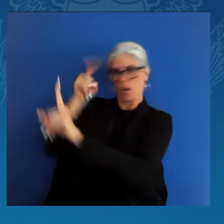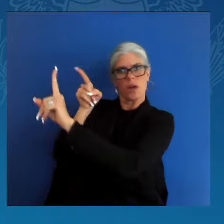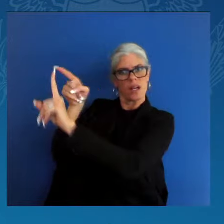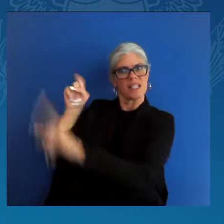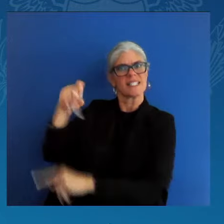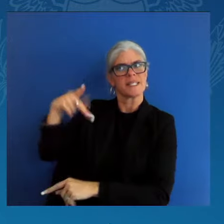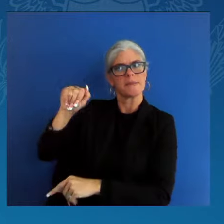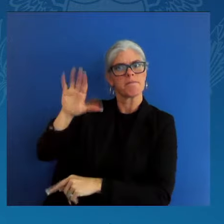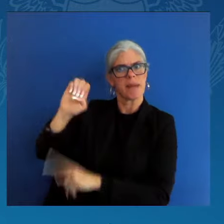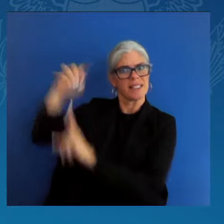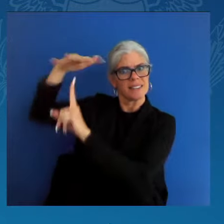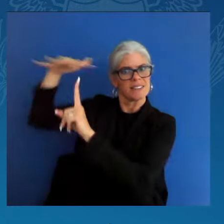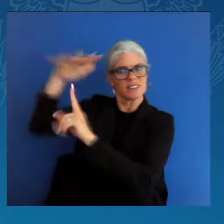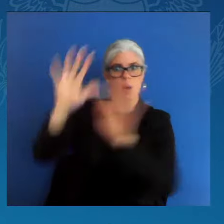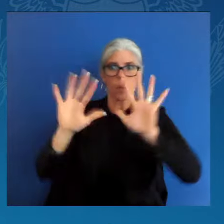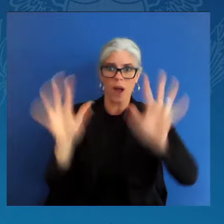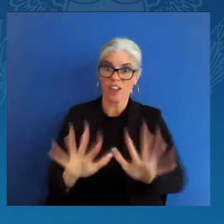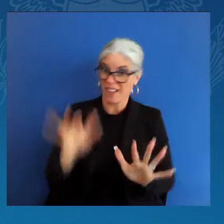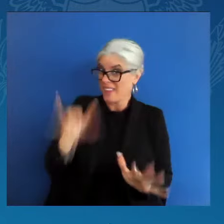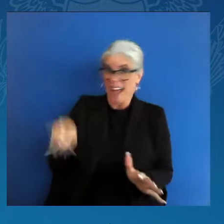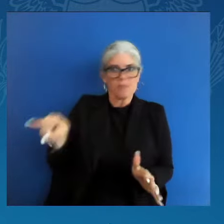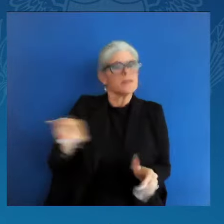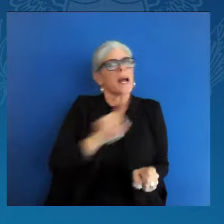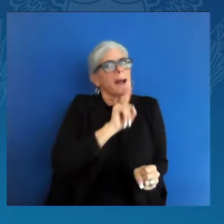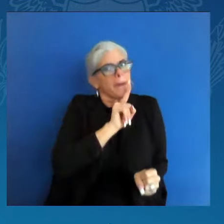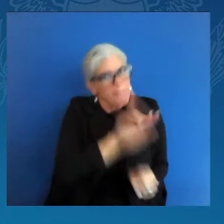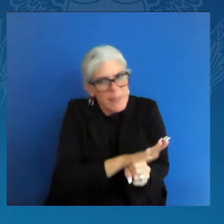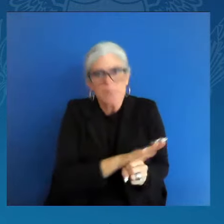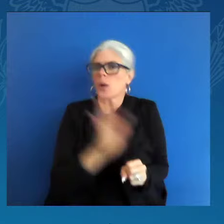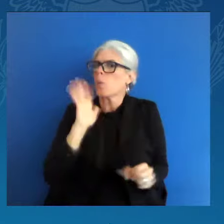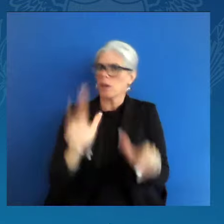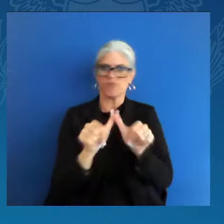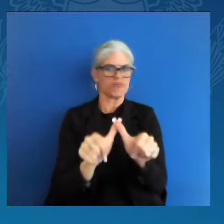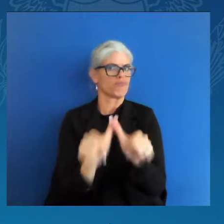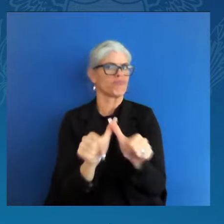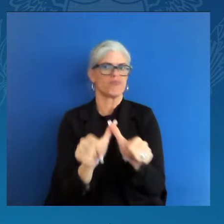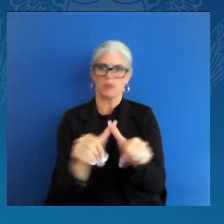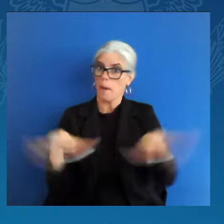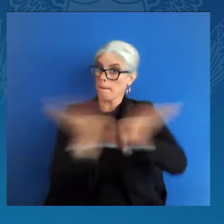Advisor Gordon: Great. So for our final two sets of comments, I want to turn to the Department of Transportation